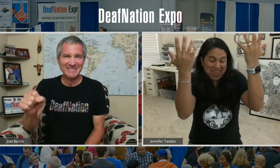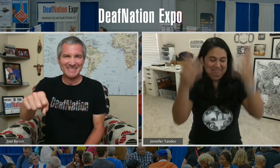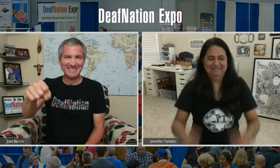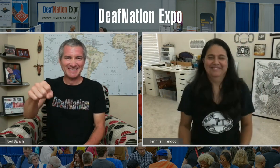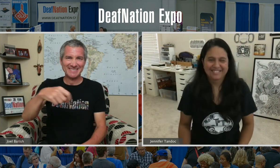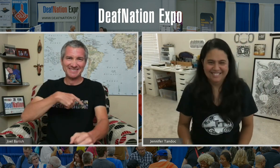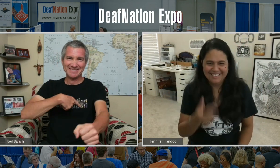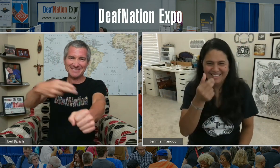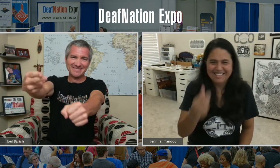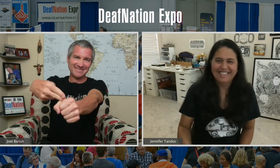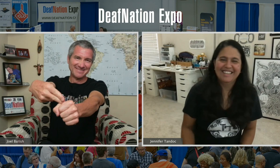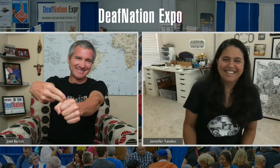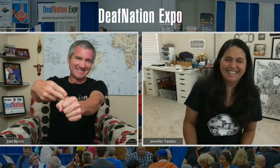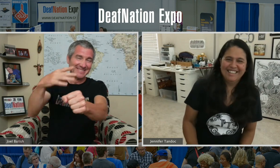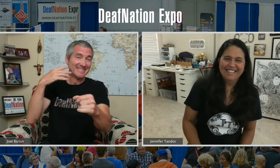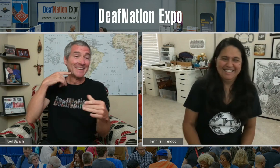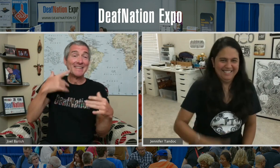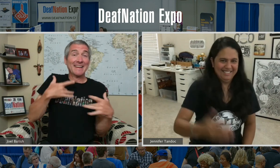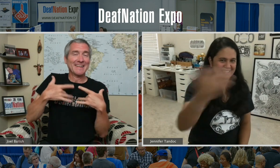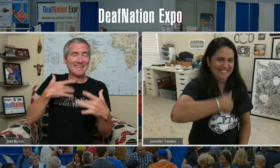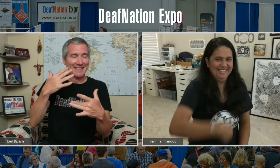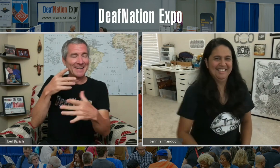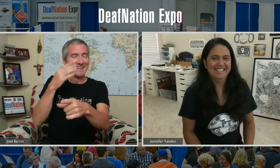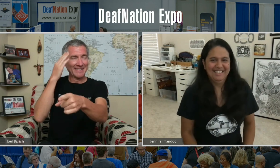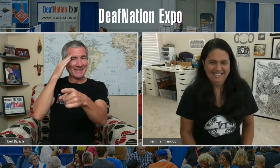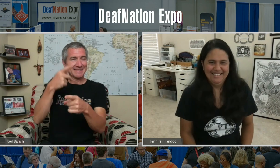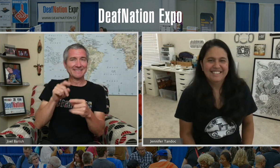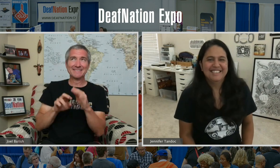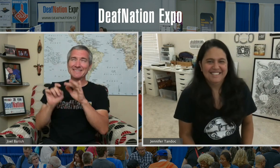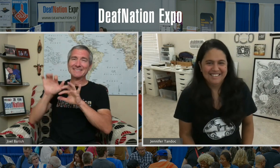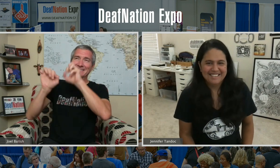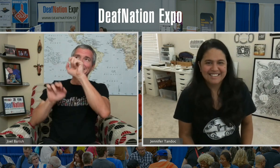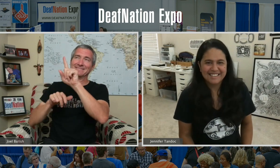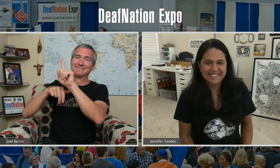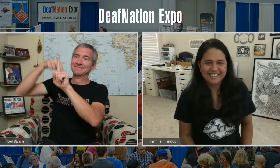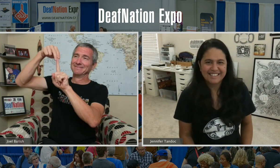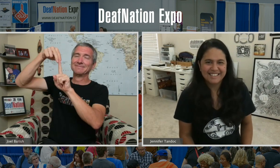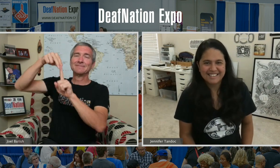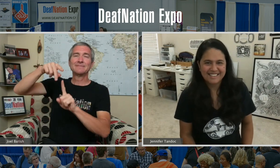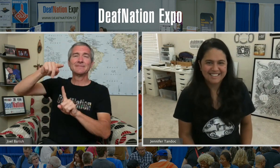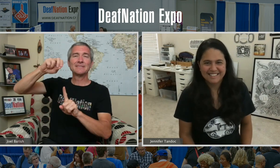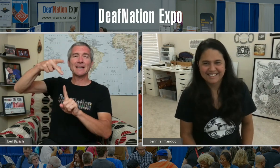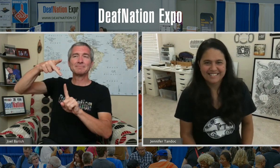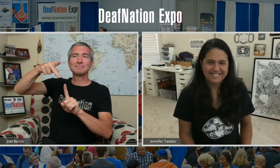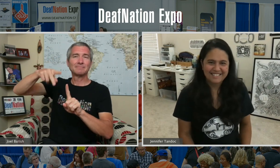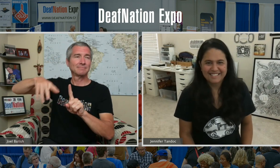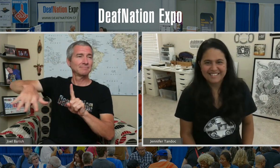When? Who knows. I’ll join! That’s exciting, and we can climb to the top